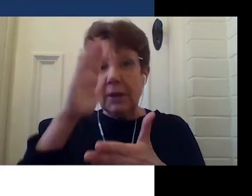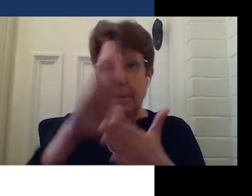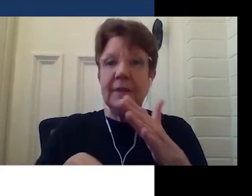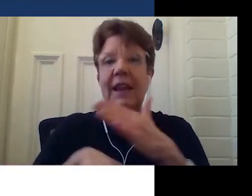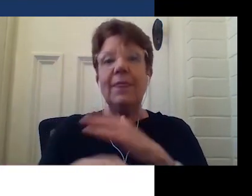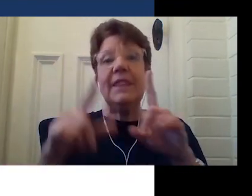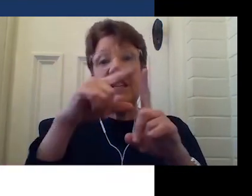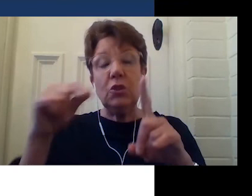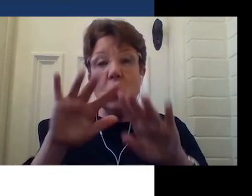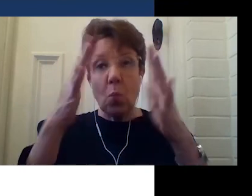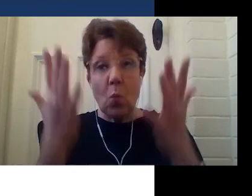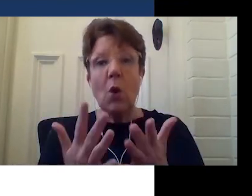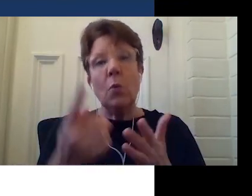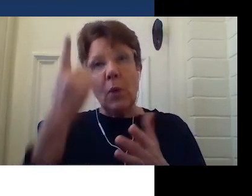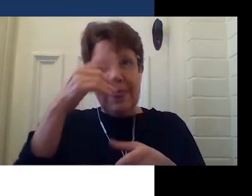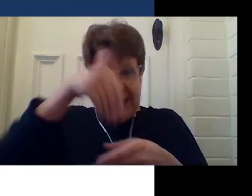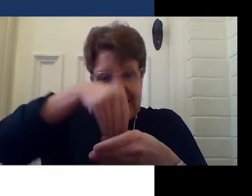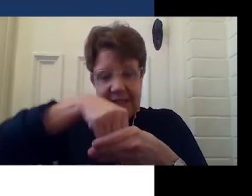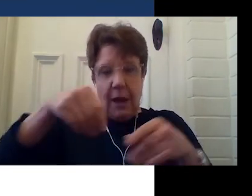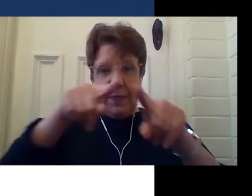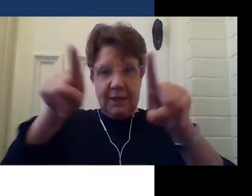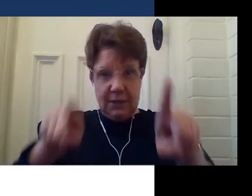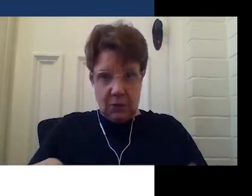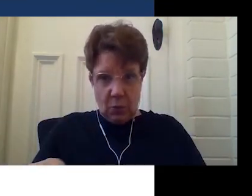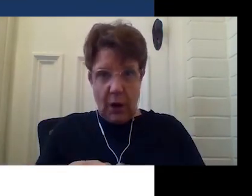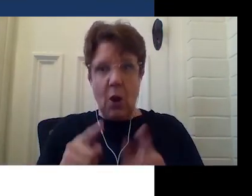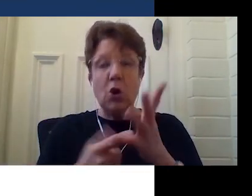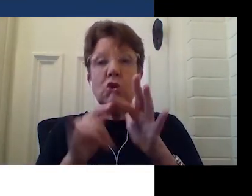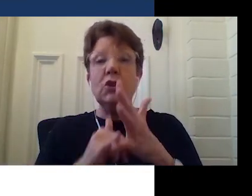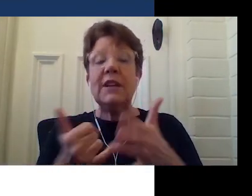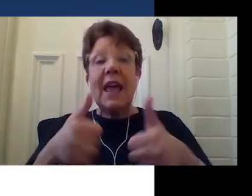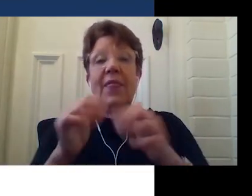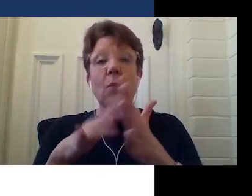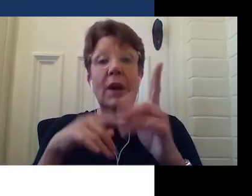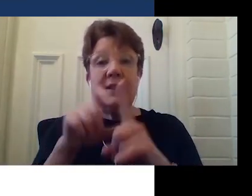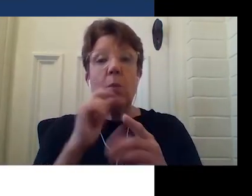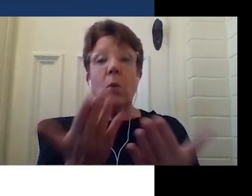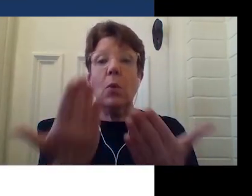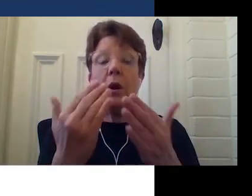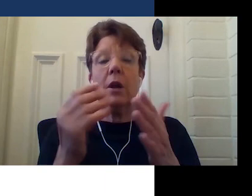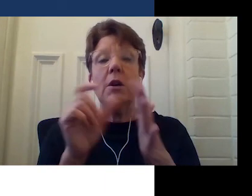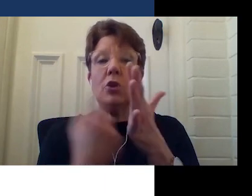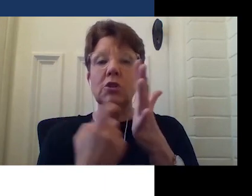world. And on Wednesday we're welcoming Dr Riona Tindal to ask us